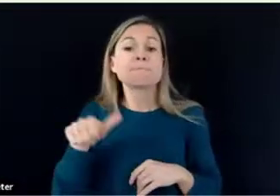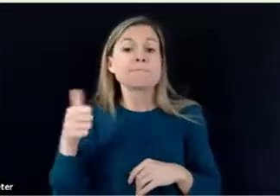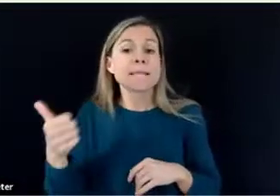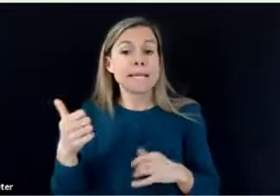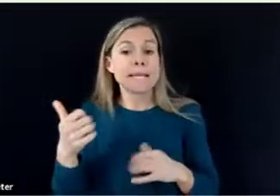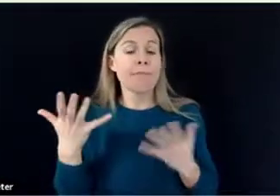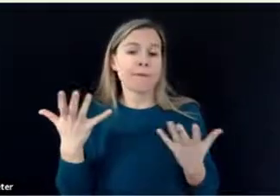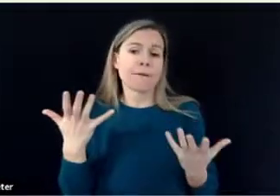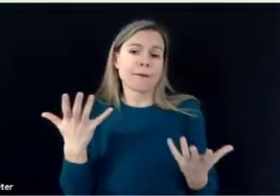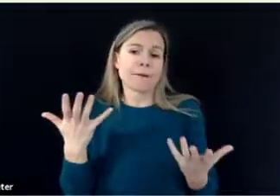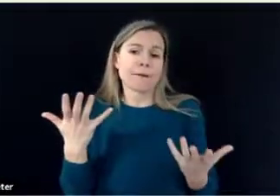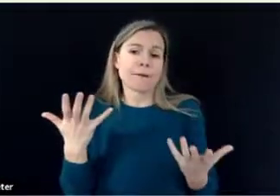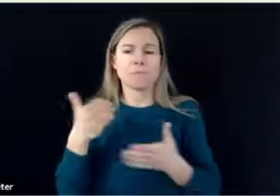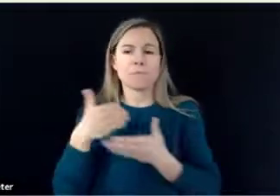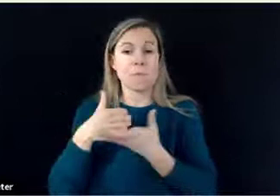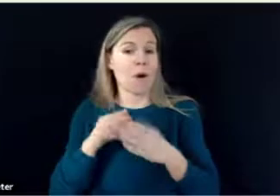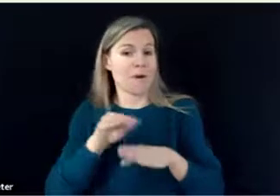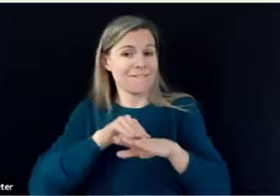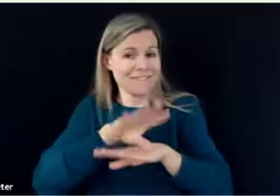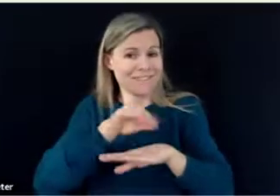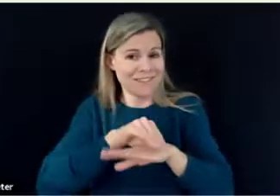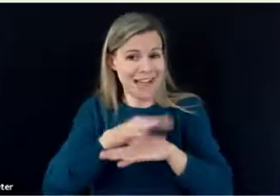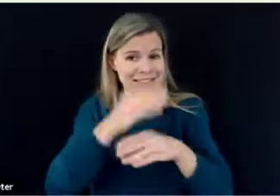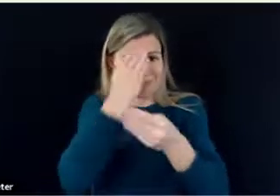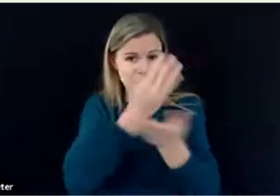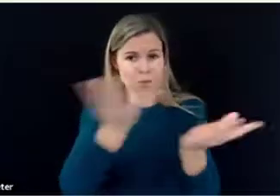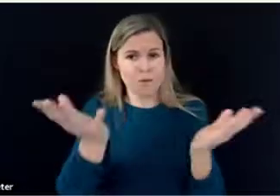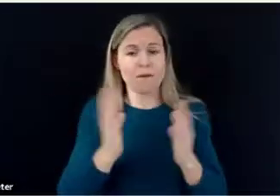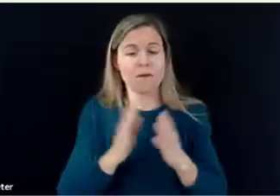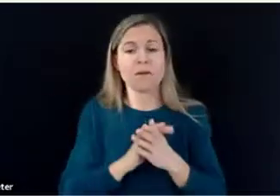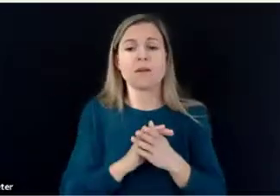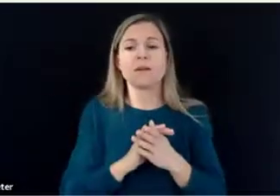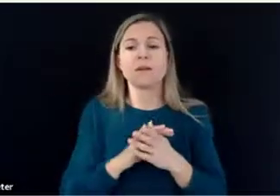that we have is for families to share publications